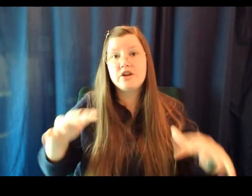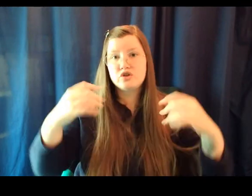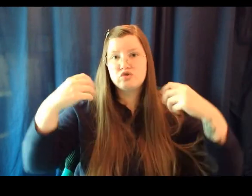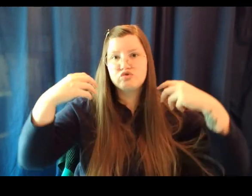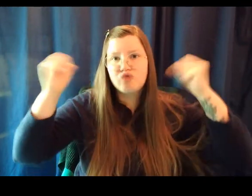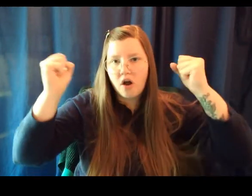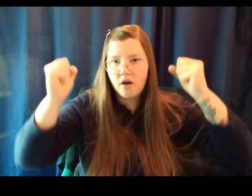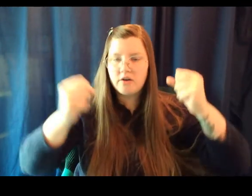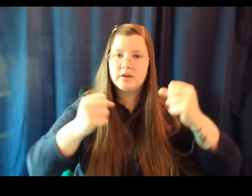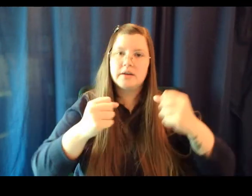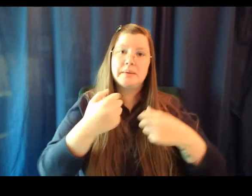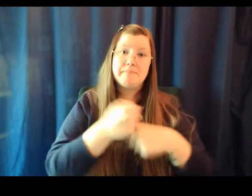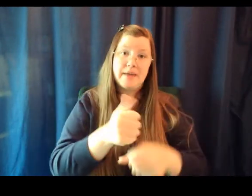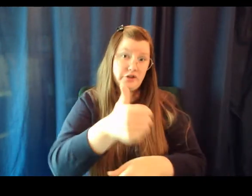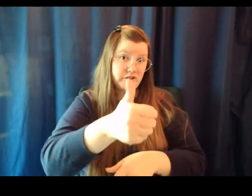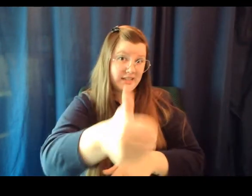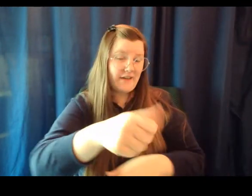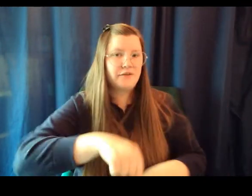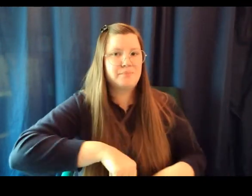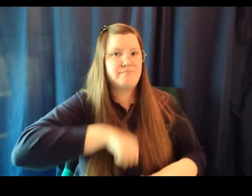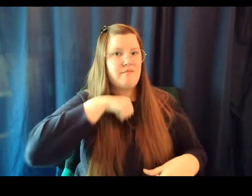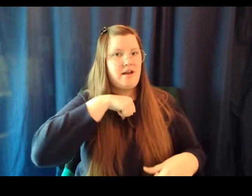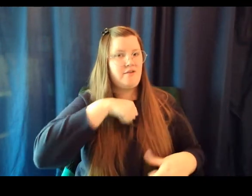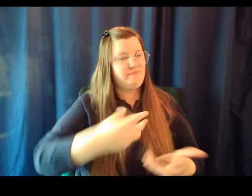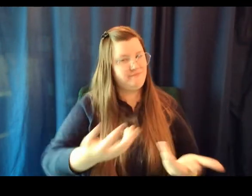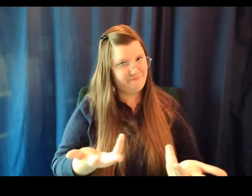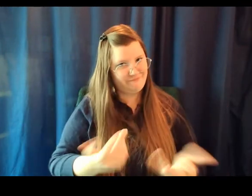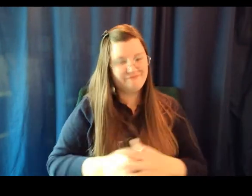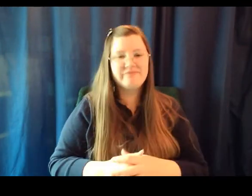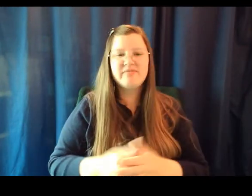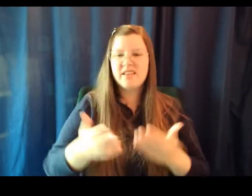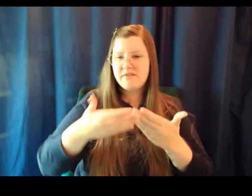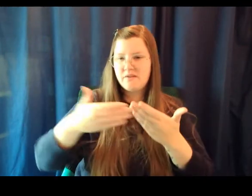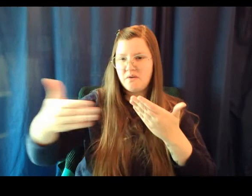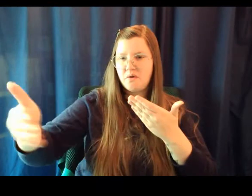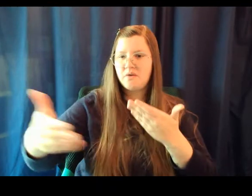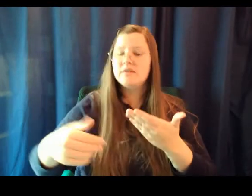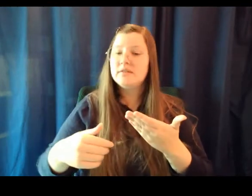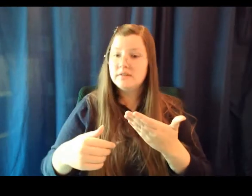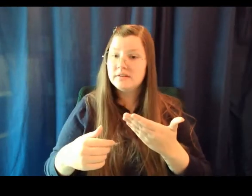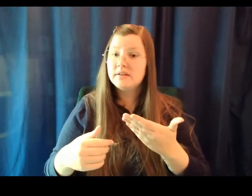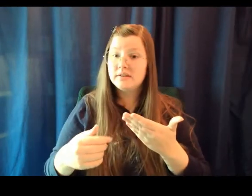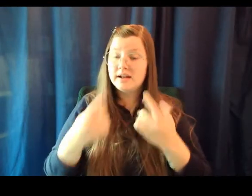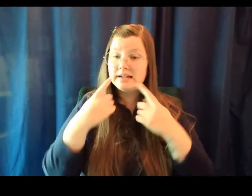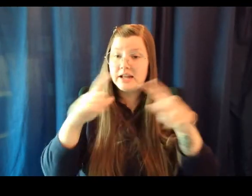Following these announcements are the four selected talent pieces from Edmonds-Woodway’s got talent.